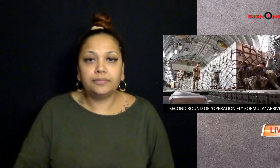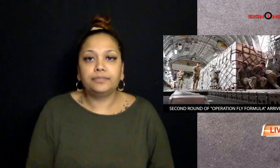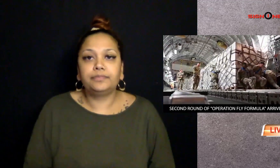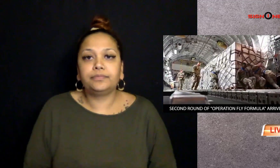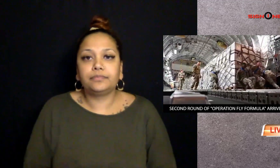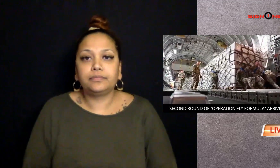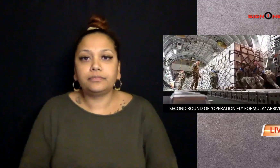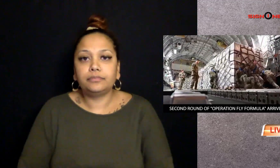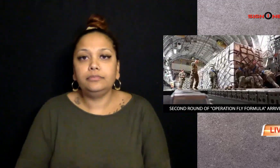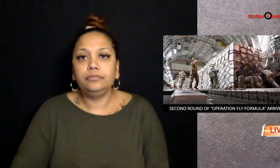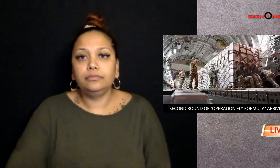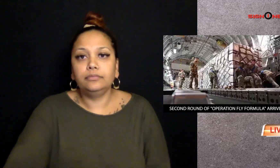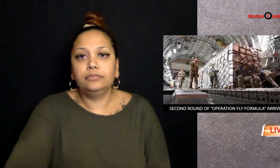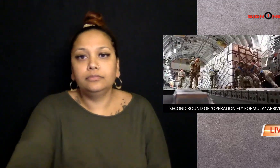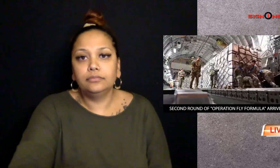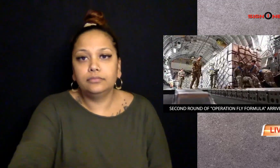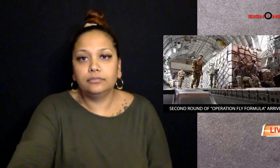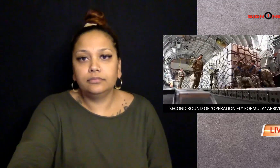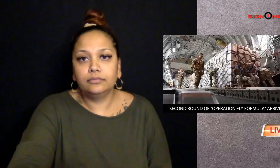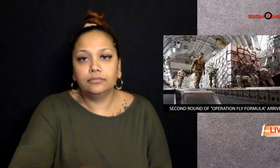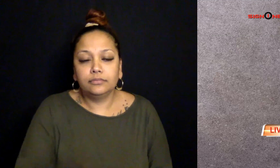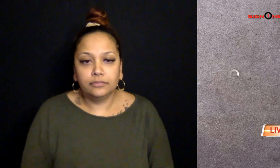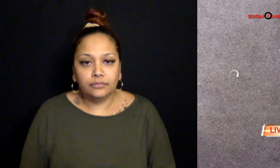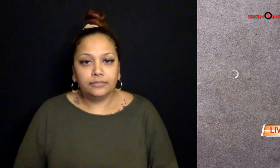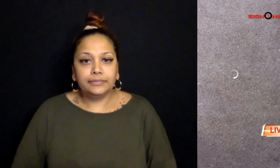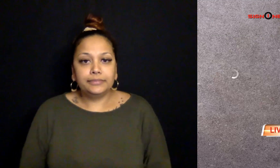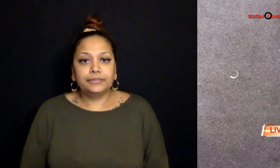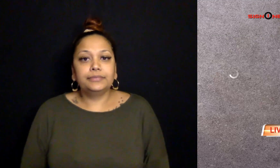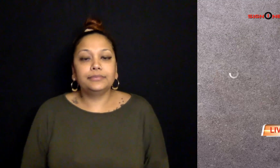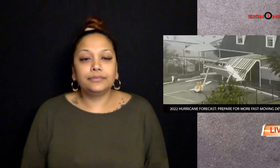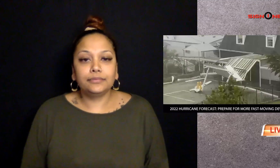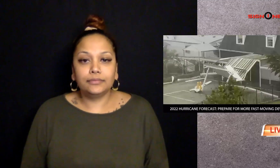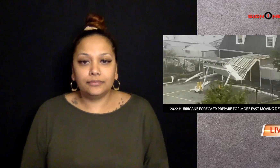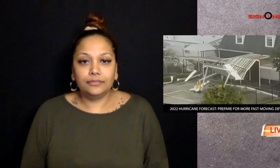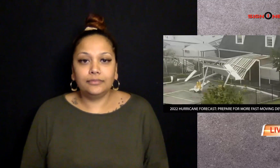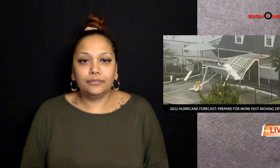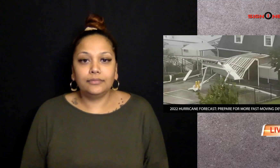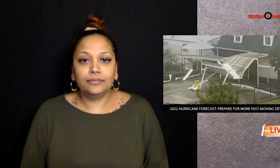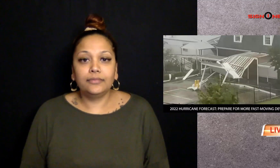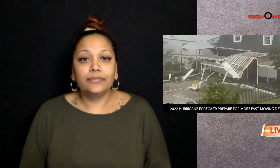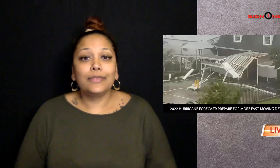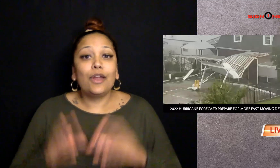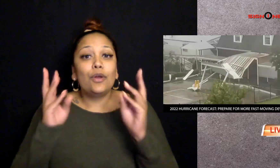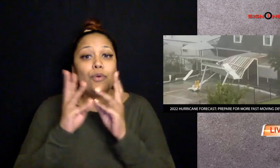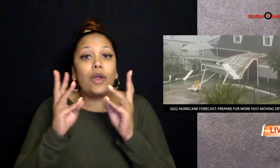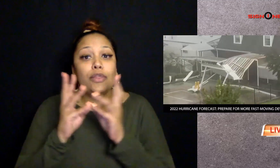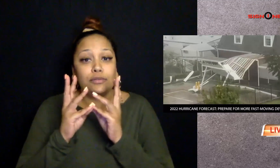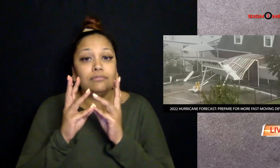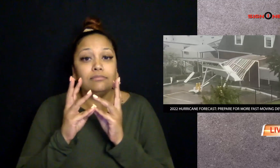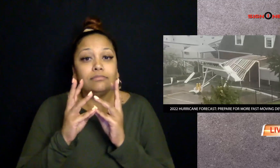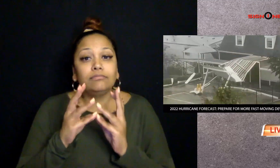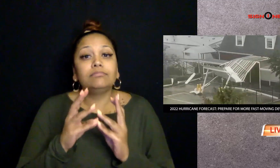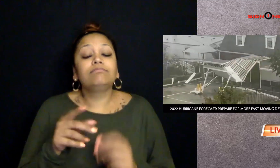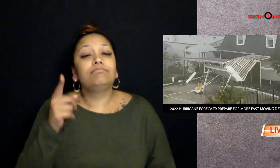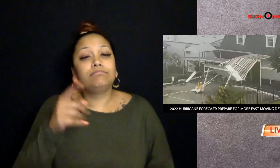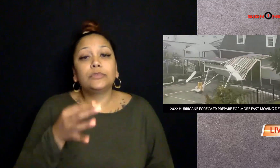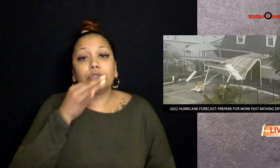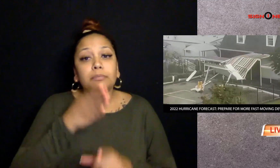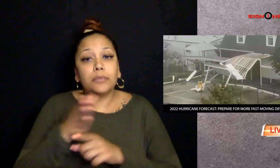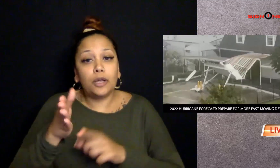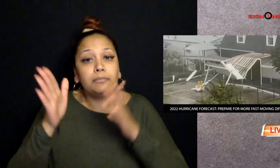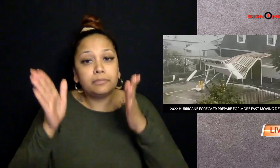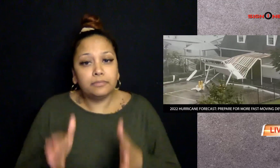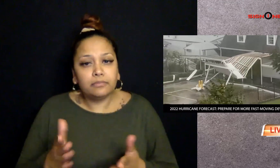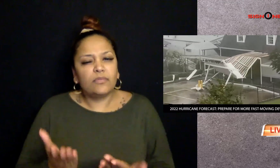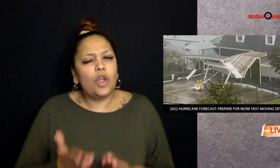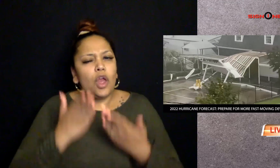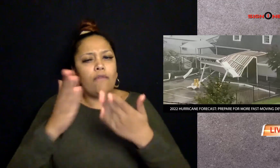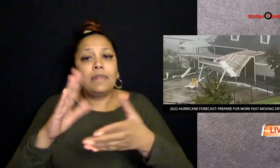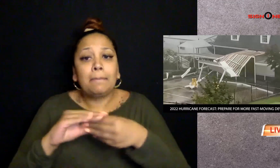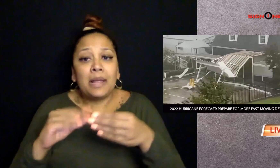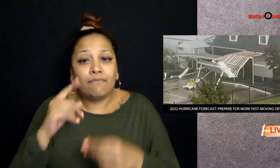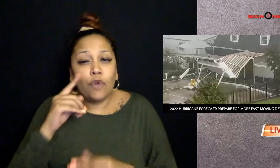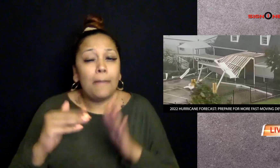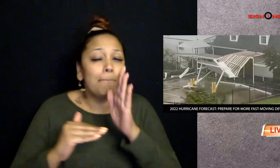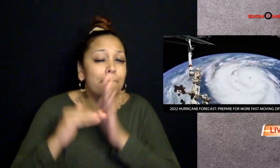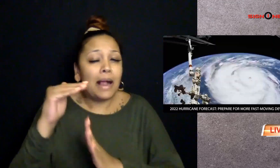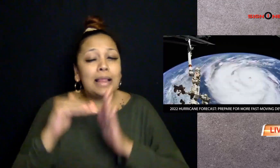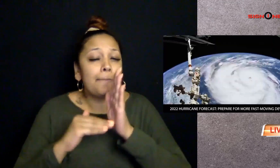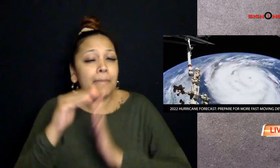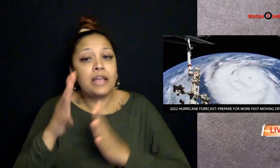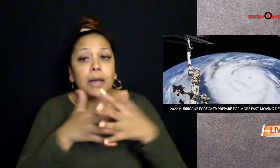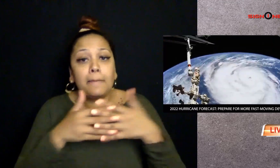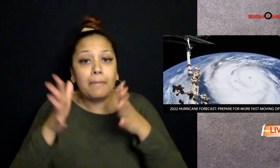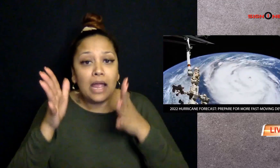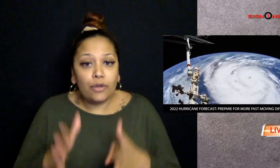in June whether experts offered this message from